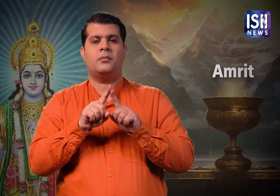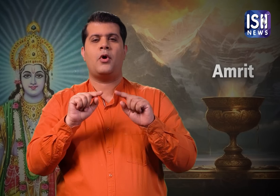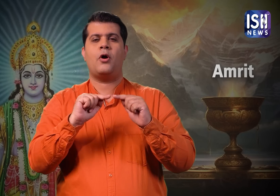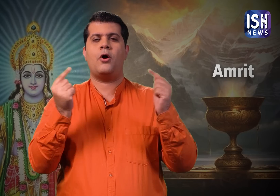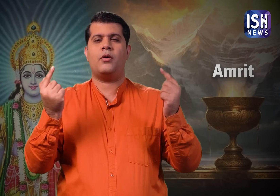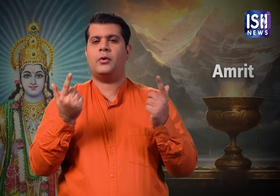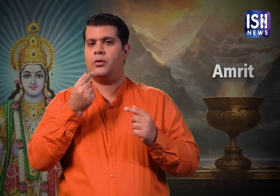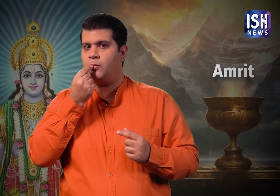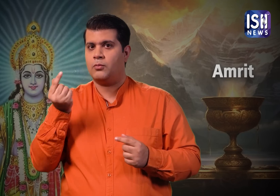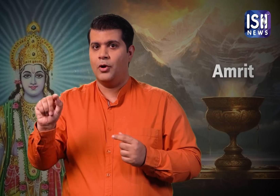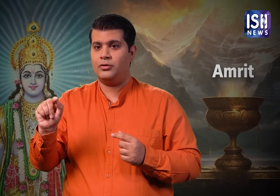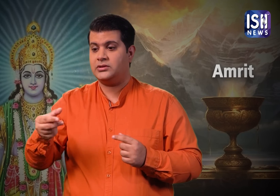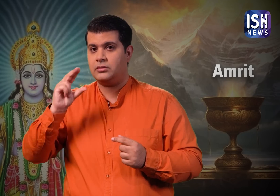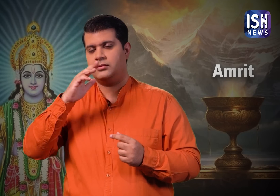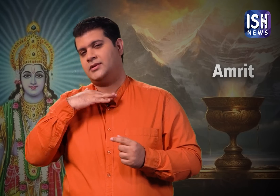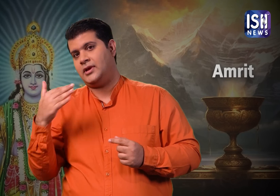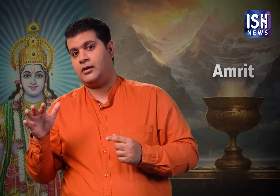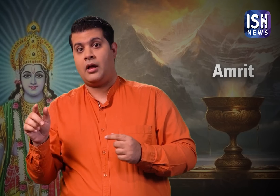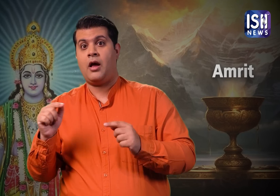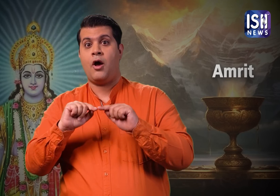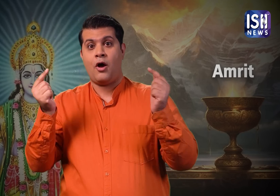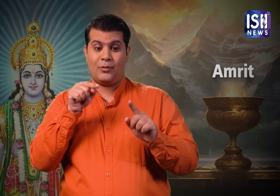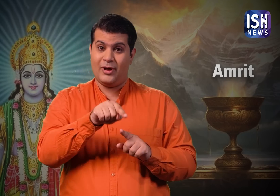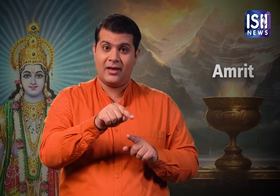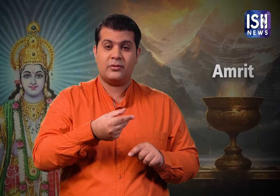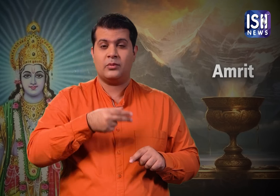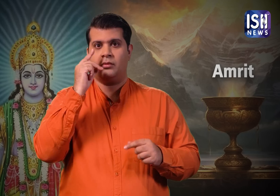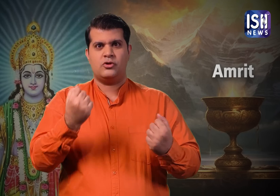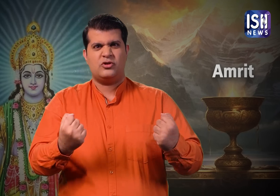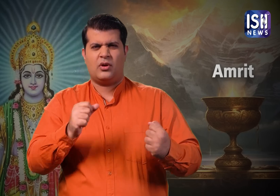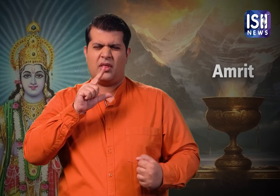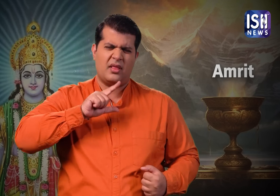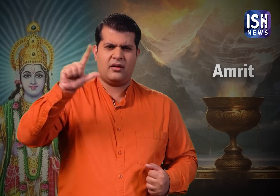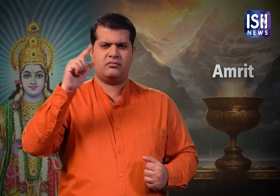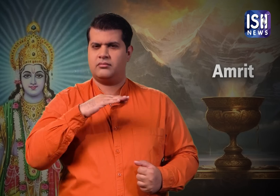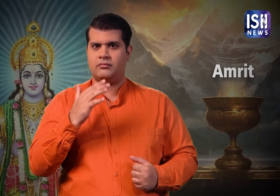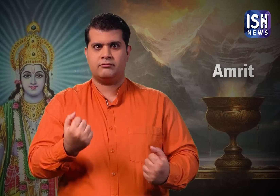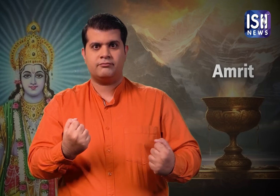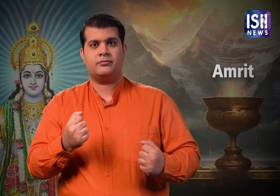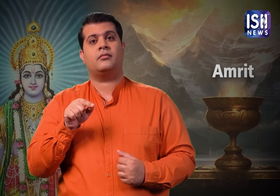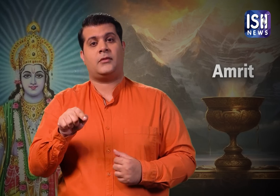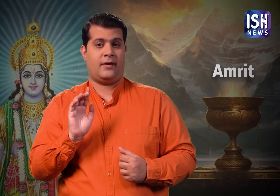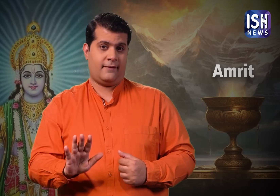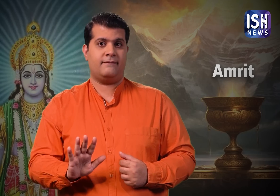This is opposite to Vish which means poison. Amrit will make them immortal.